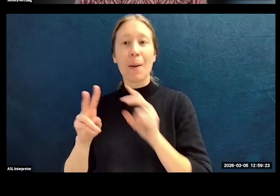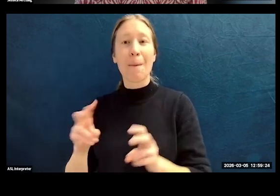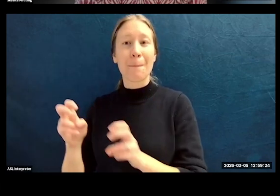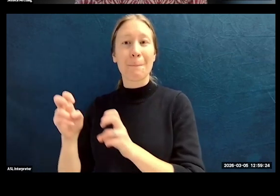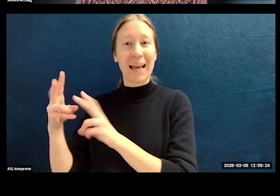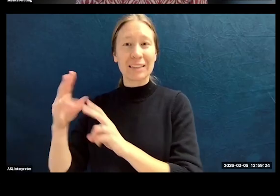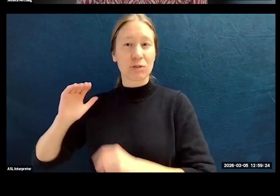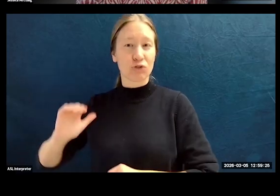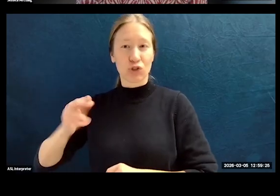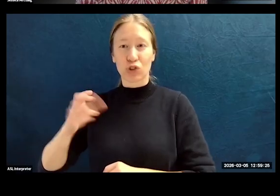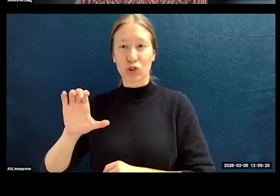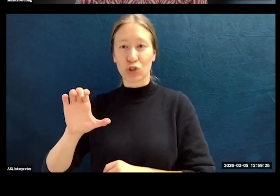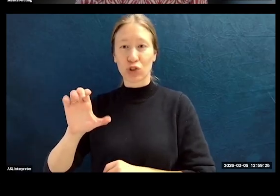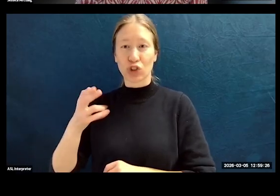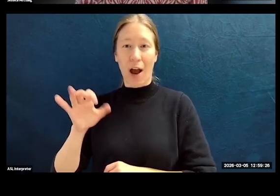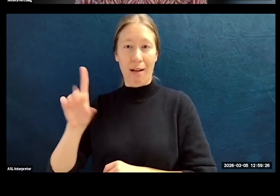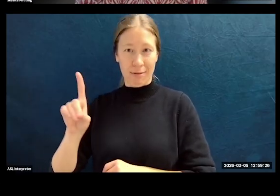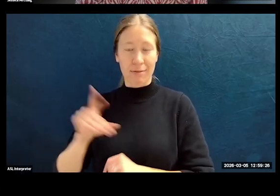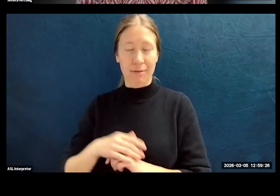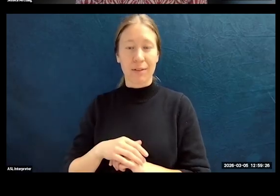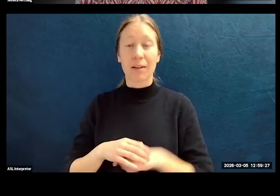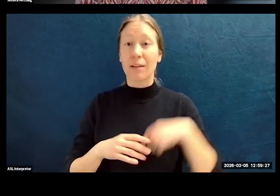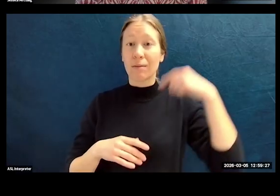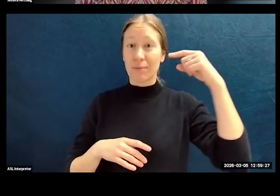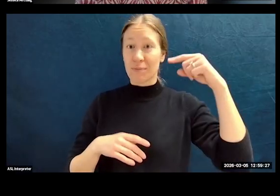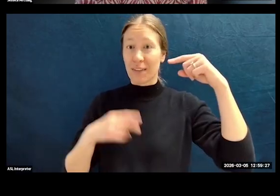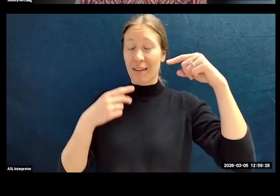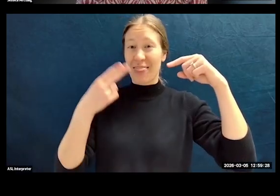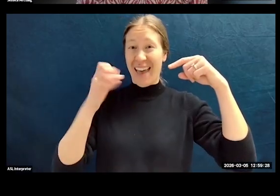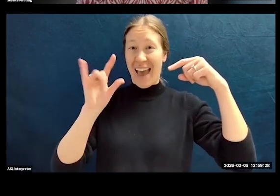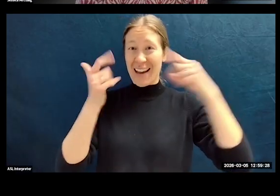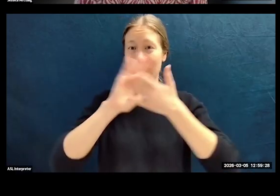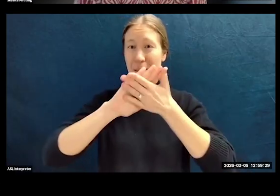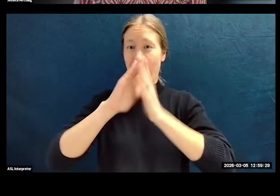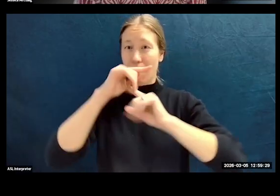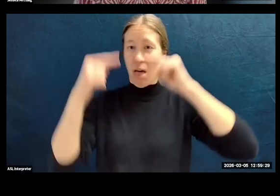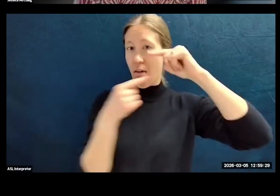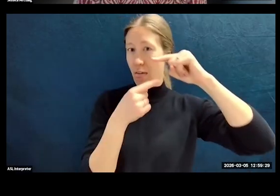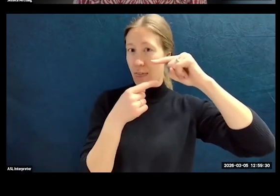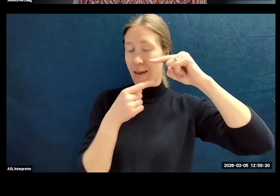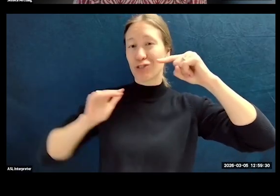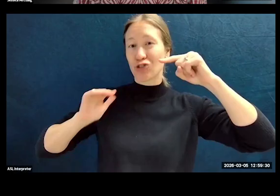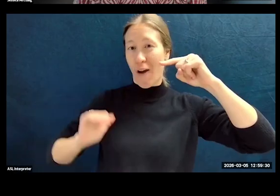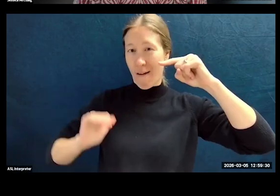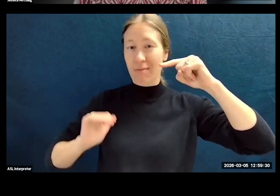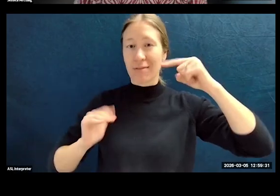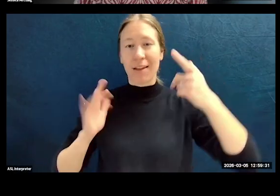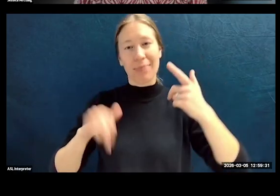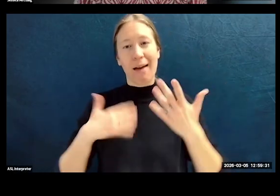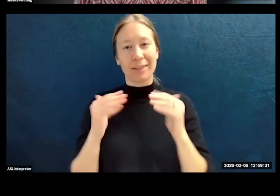Pasting a child will make the heading tag a child tag of the document tag, which is also the equivalent of nesting the tag.